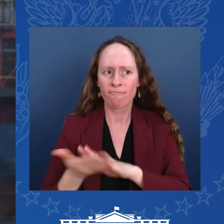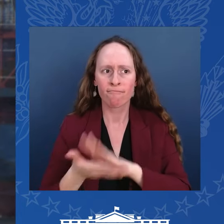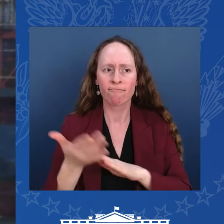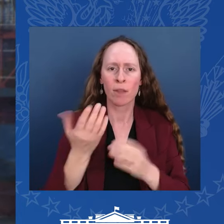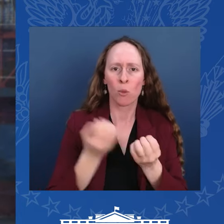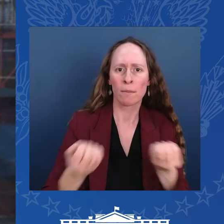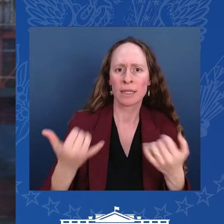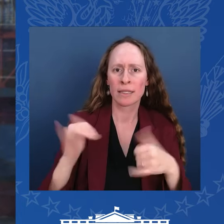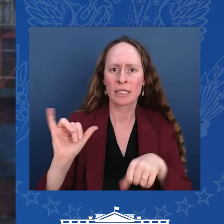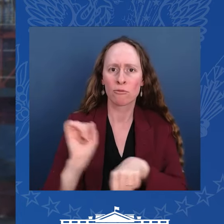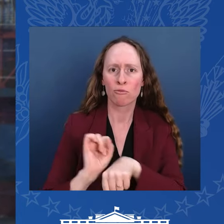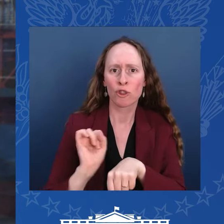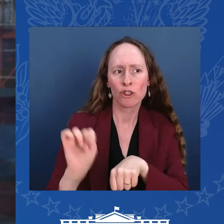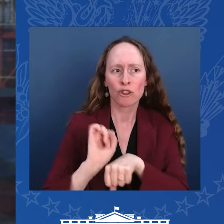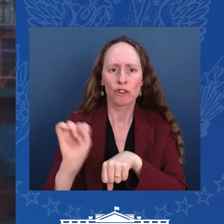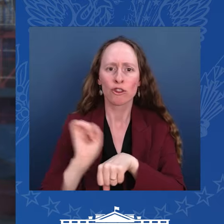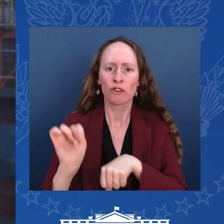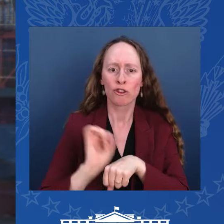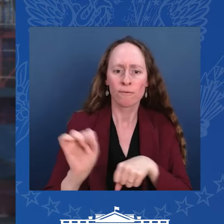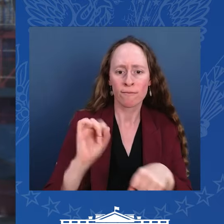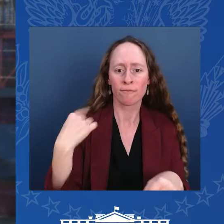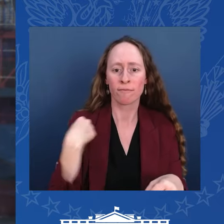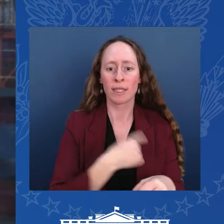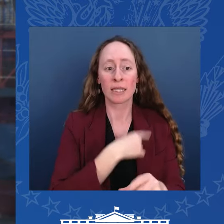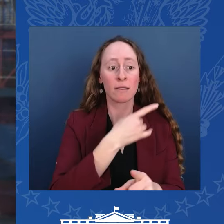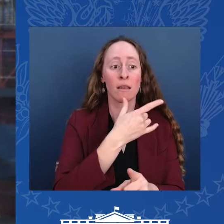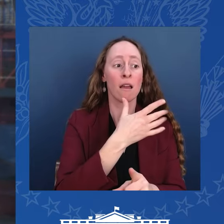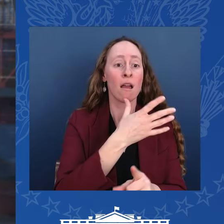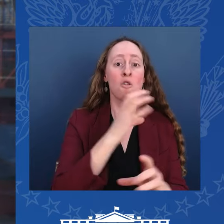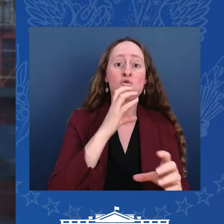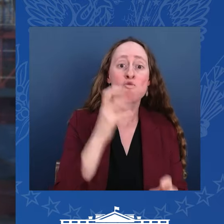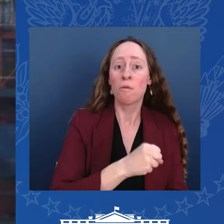but it'll be good for the people that matters most, our workers.